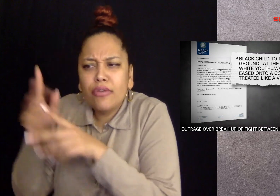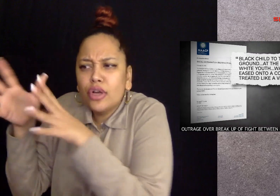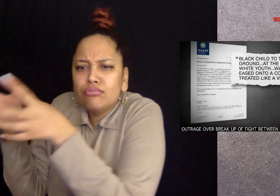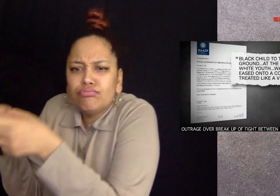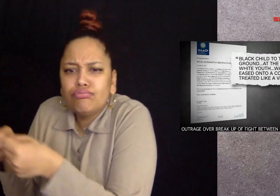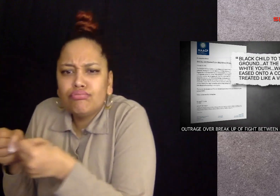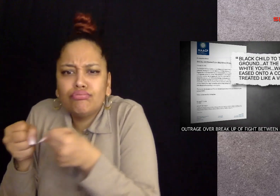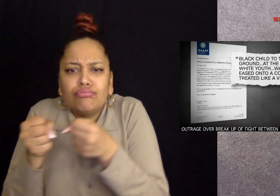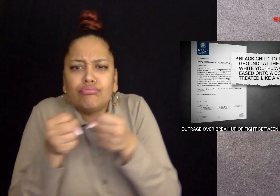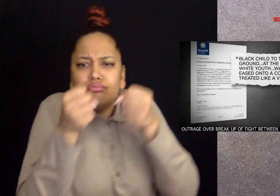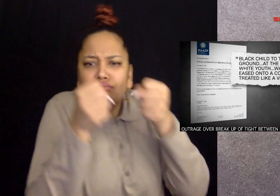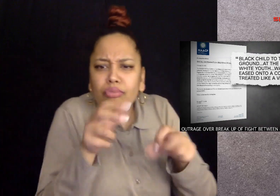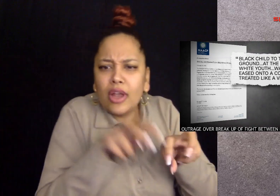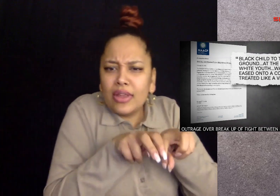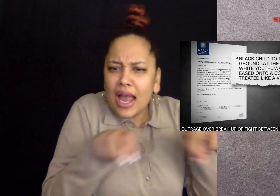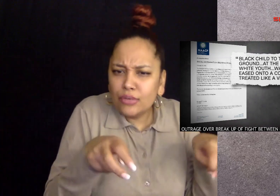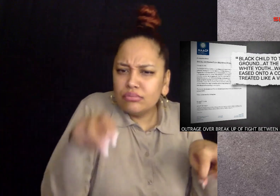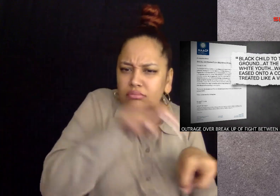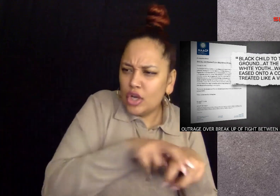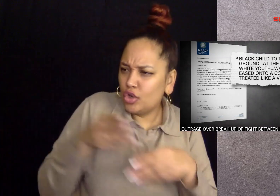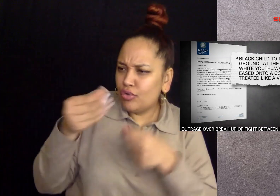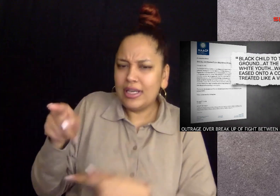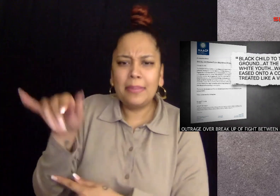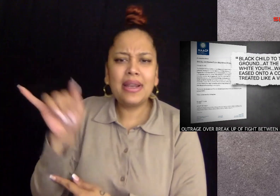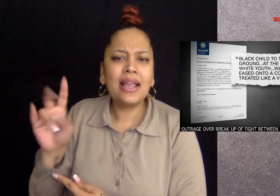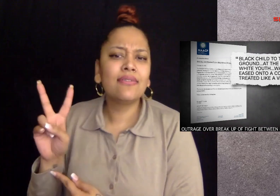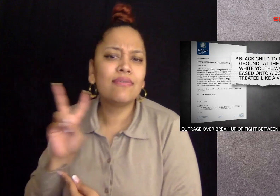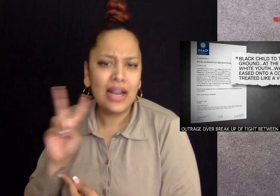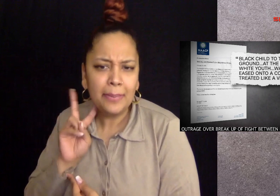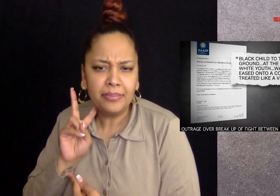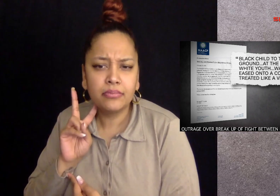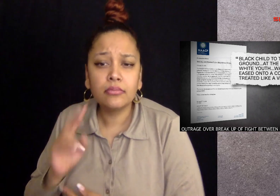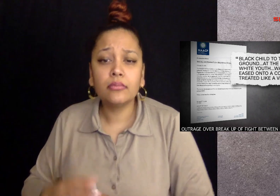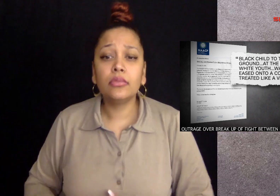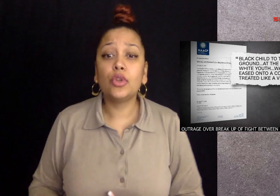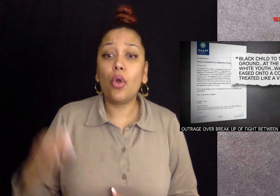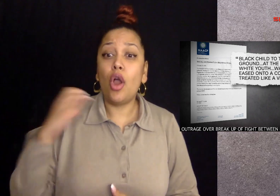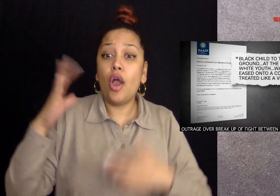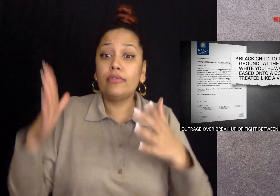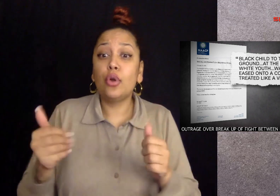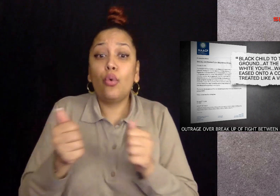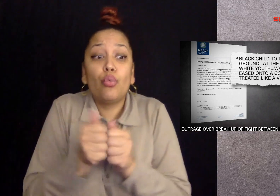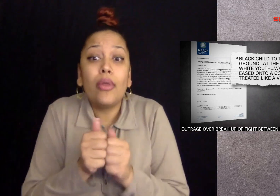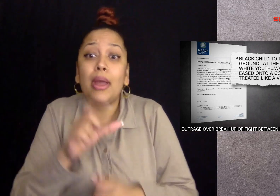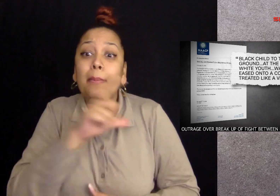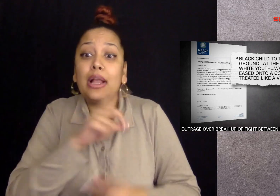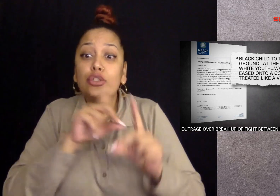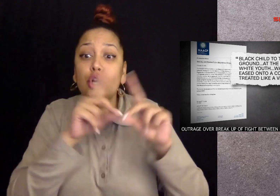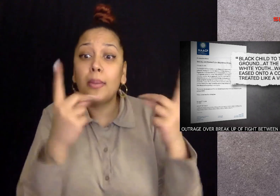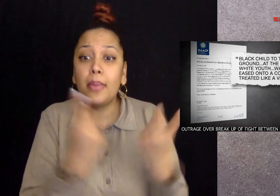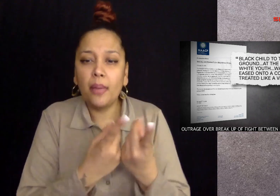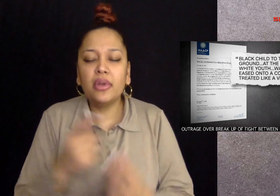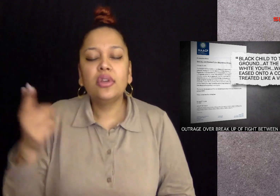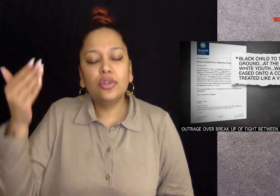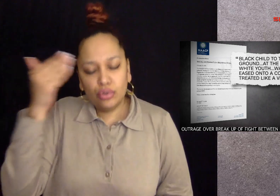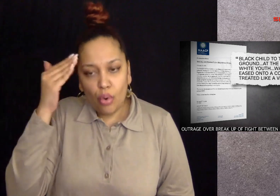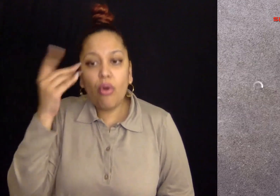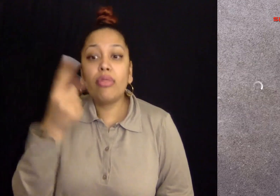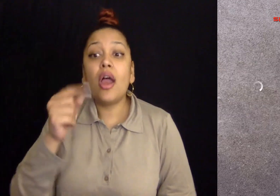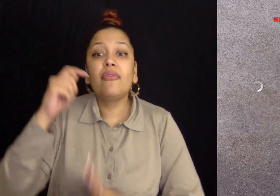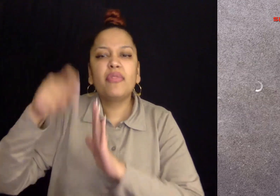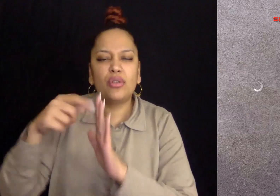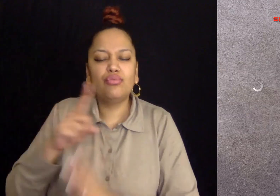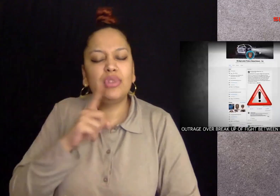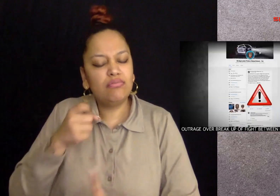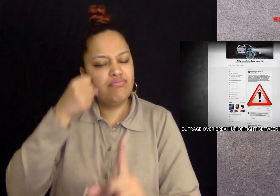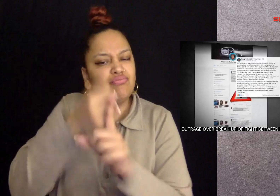was carefully eased into a couch and treated like a victim officials with the police department